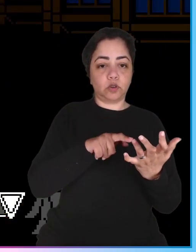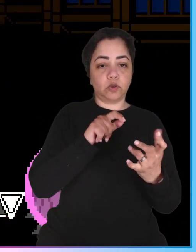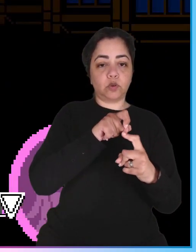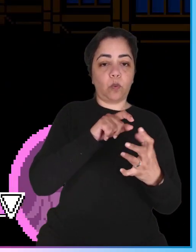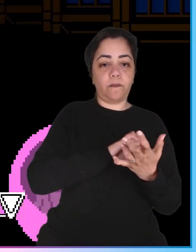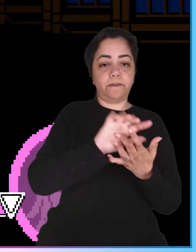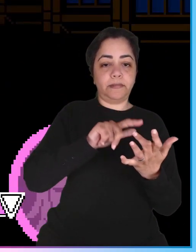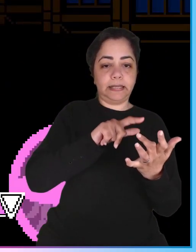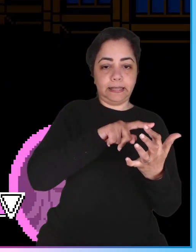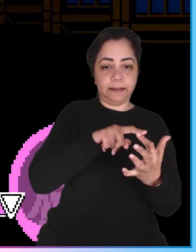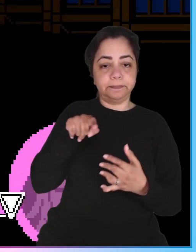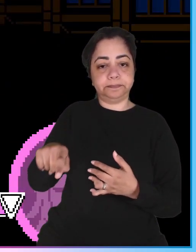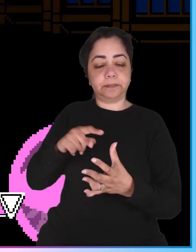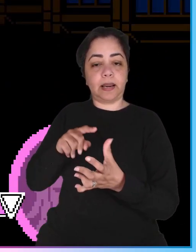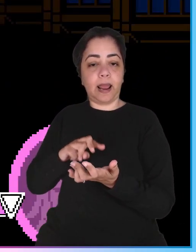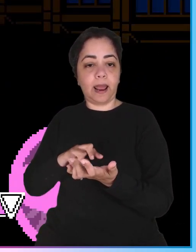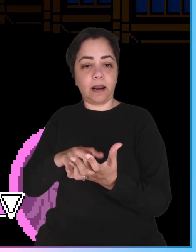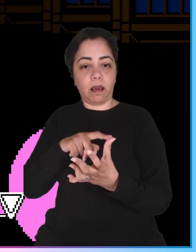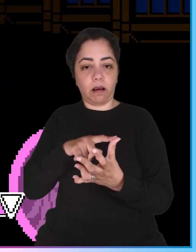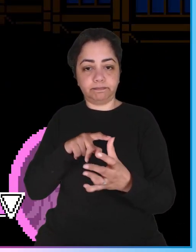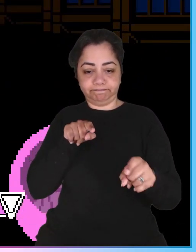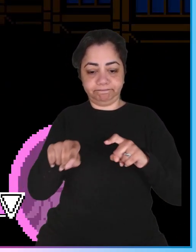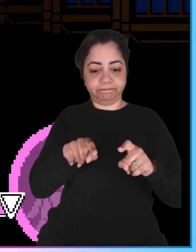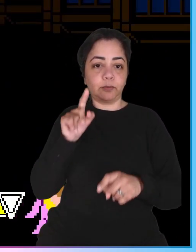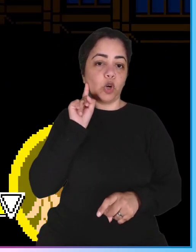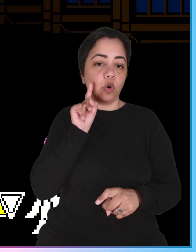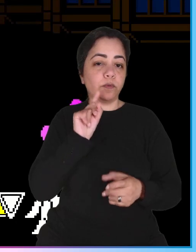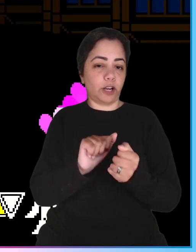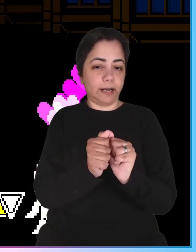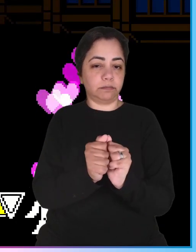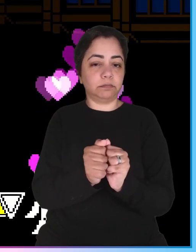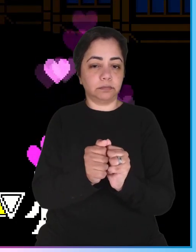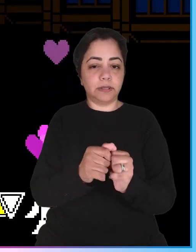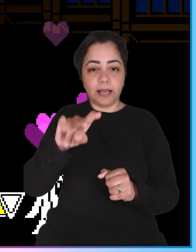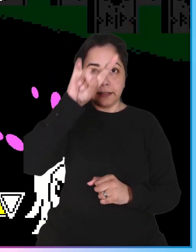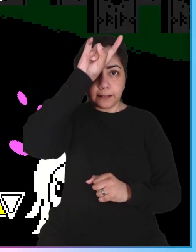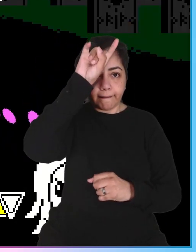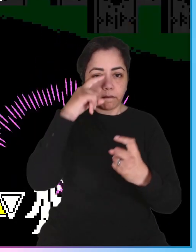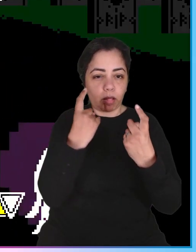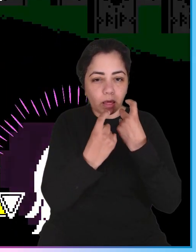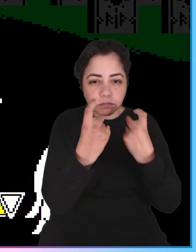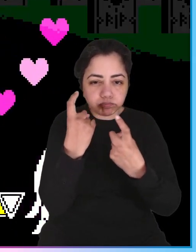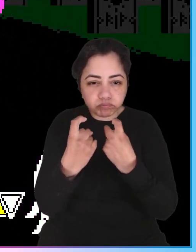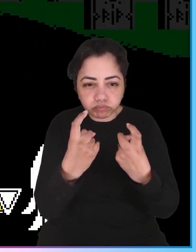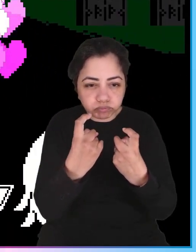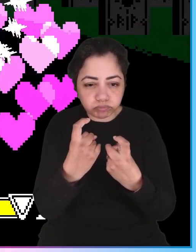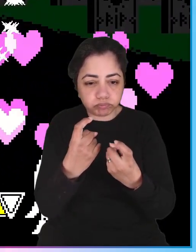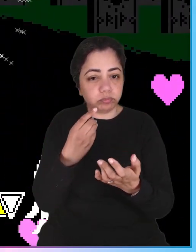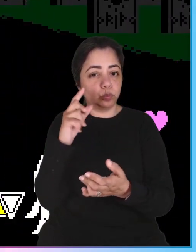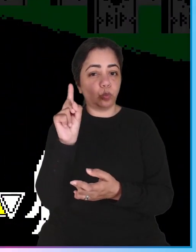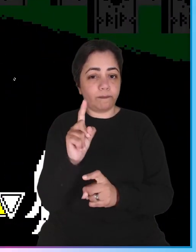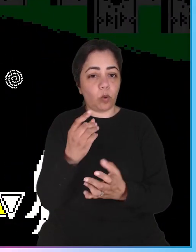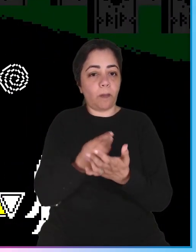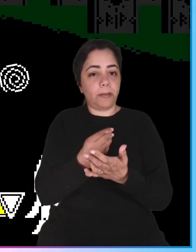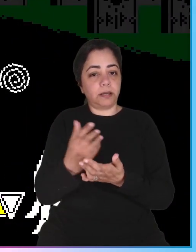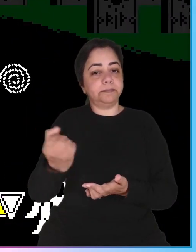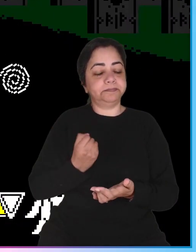Sophie and Anna fight simultaneously in order to build combos, keep each other alive and unleash super attacks.